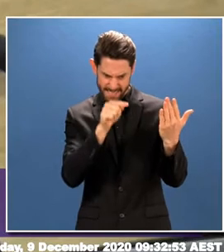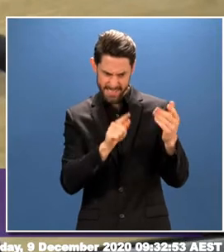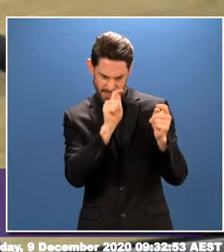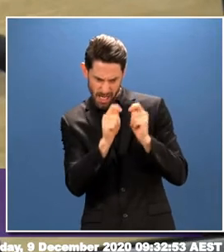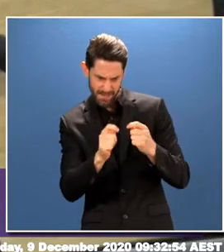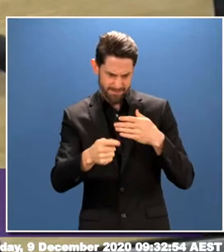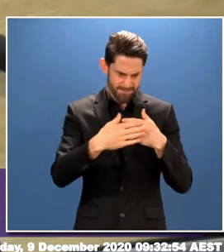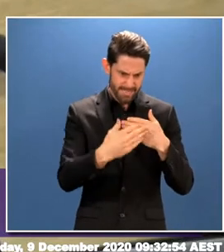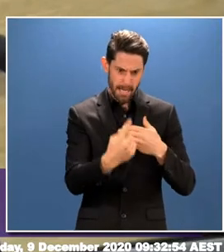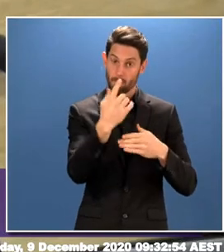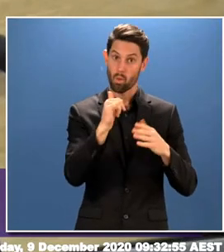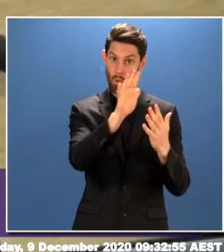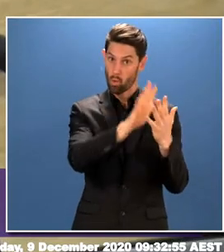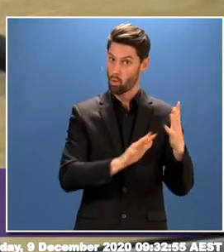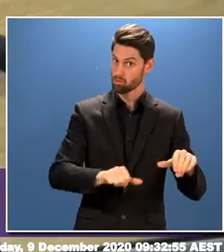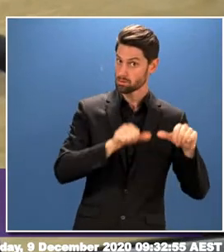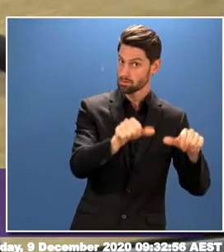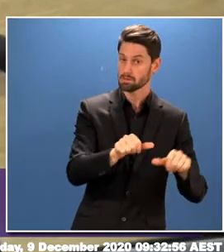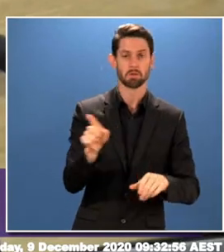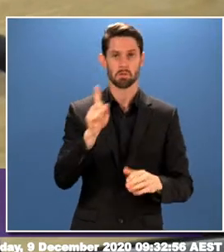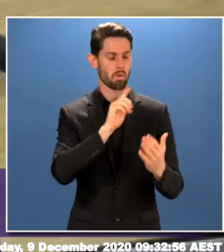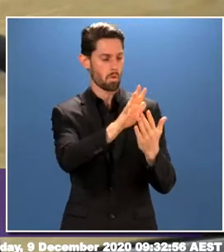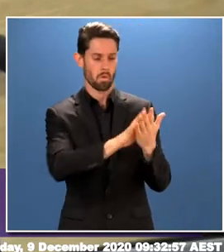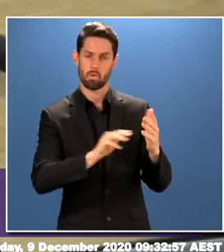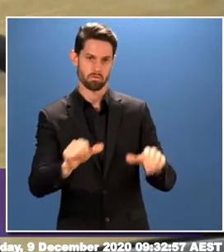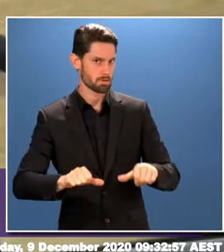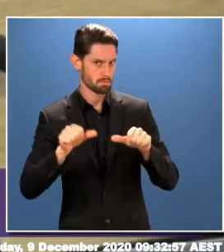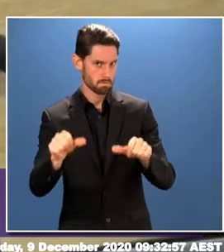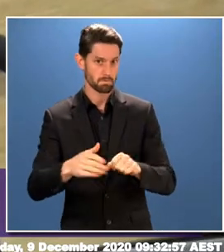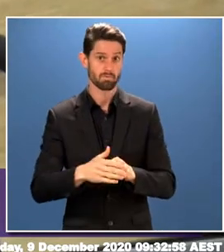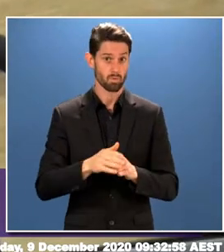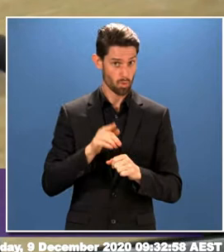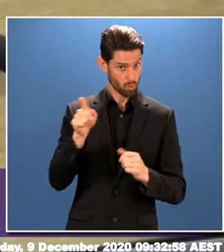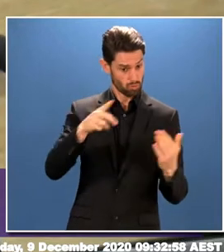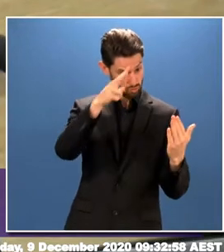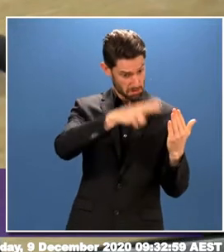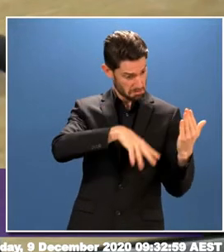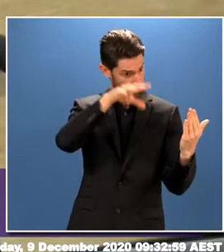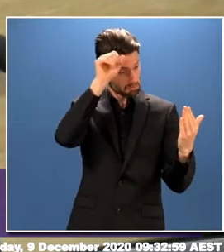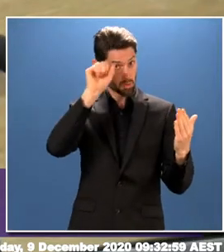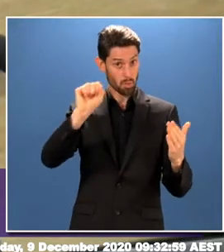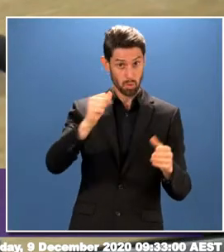make to the statement? No. And you are familiar with the contents of the statement? Yes.